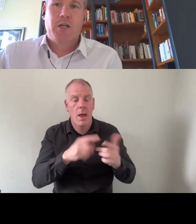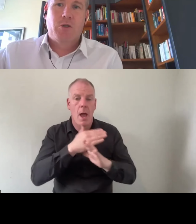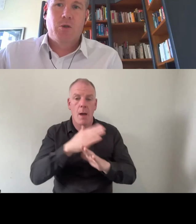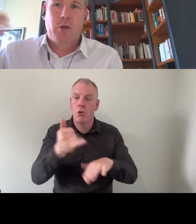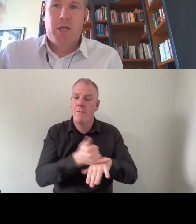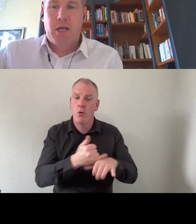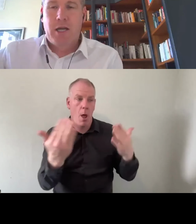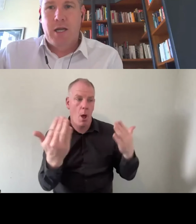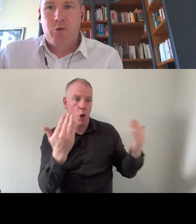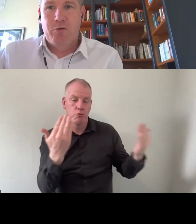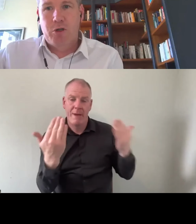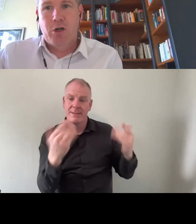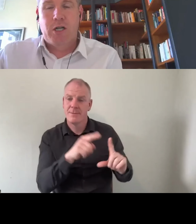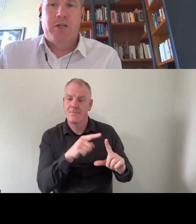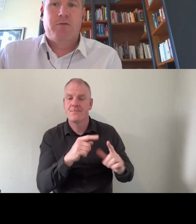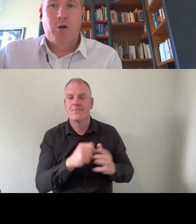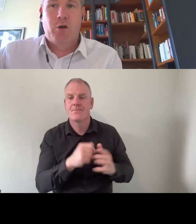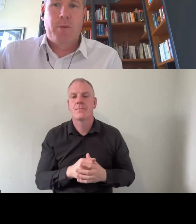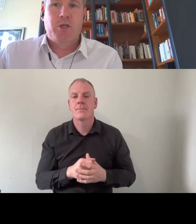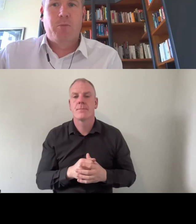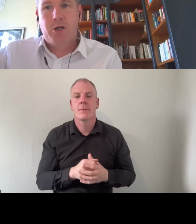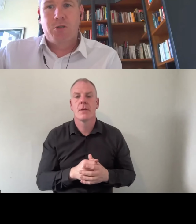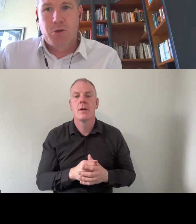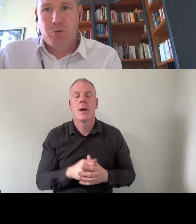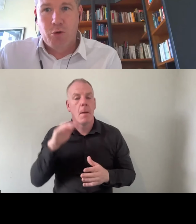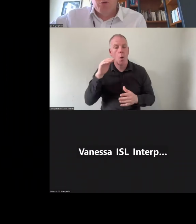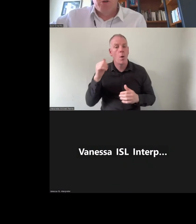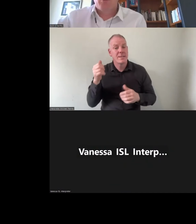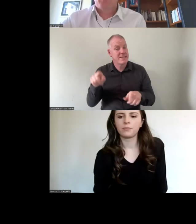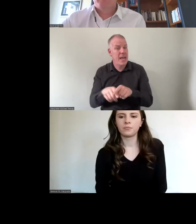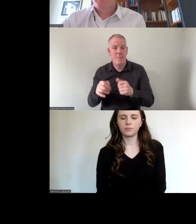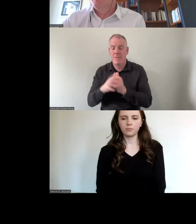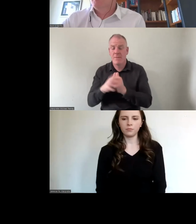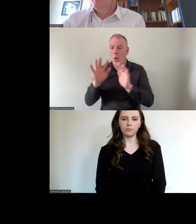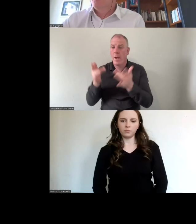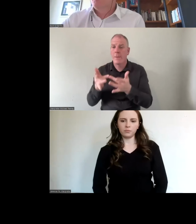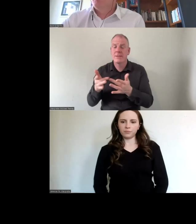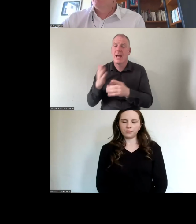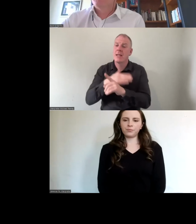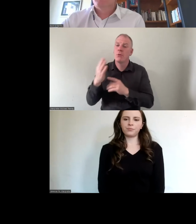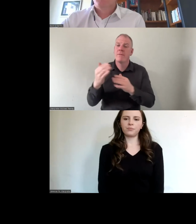so improving colour contrast for your website, but also improving colour contrast in your buildings.